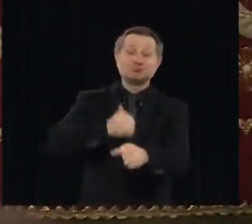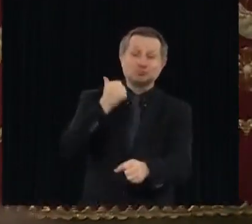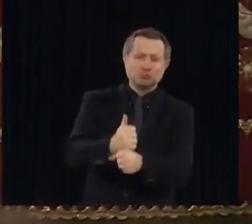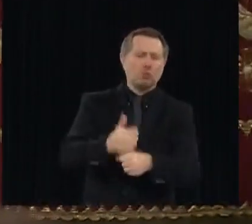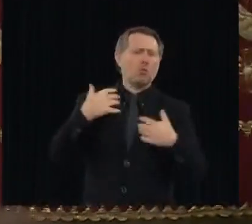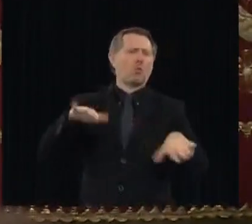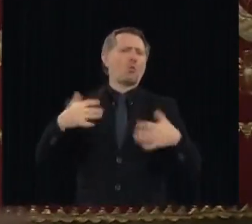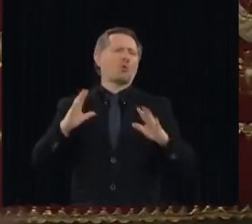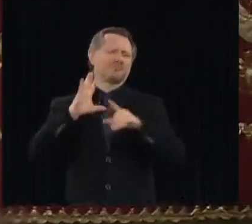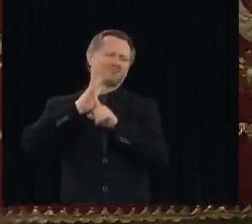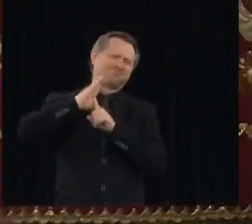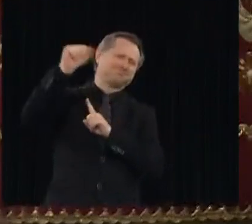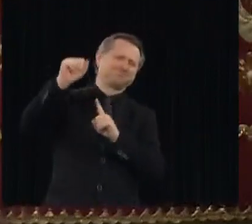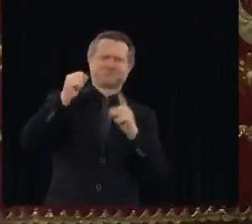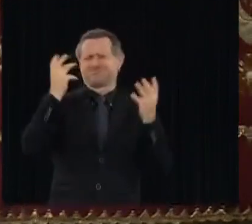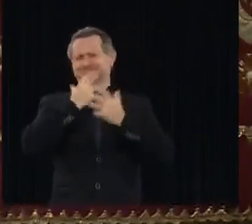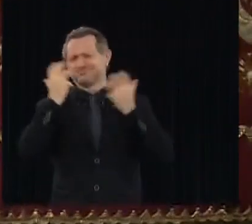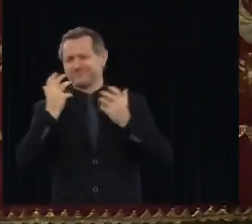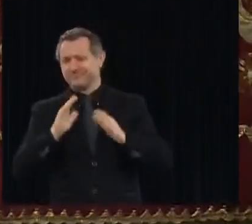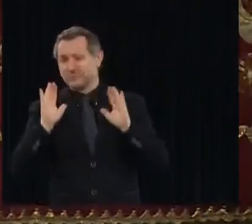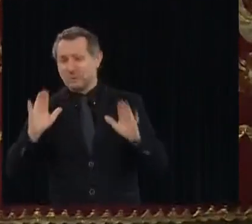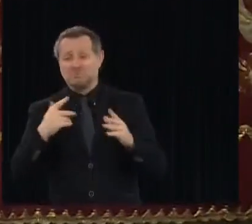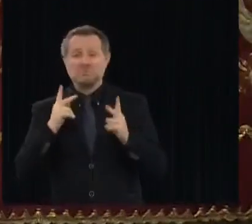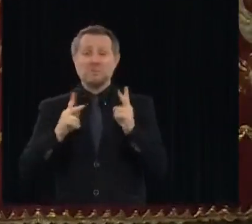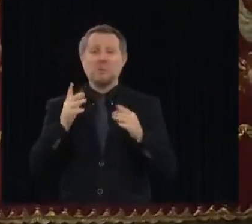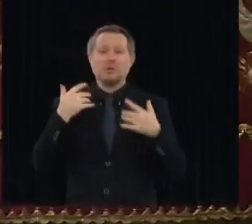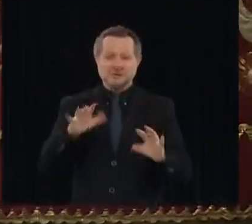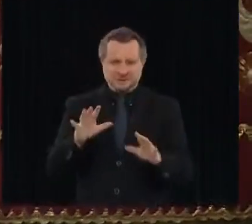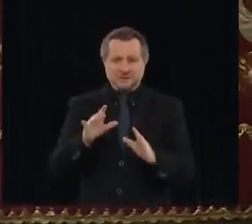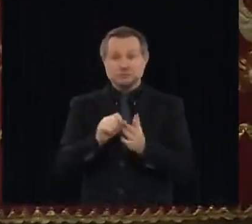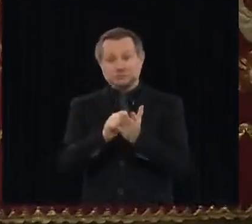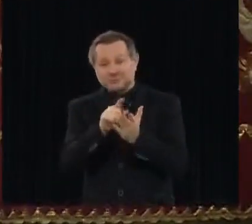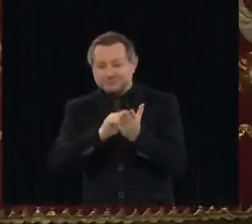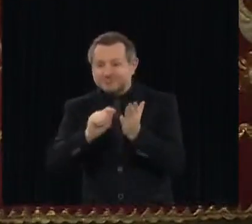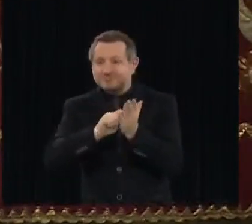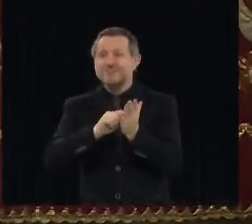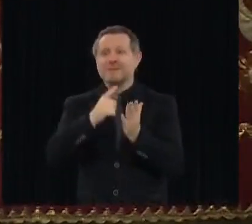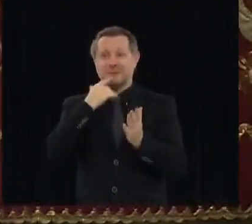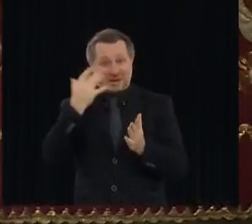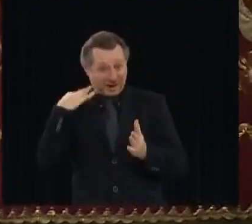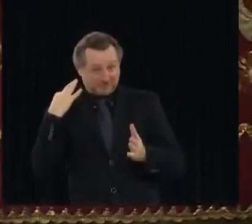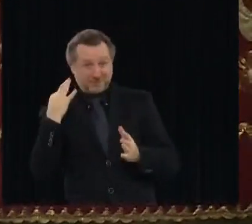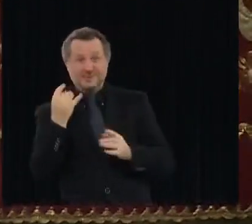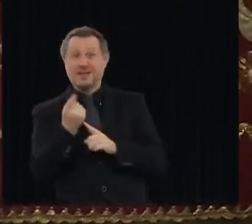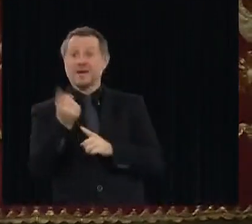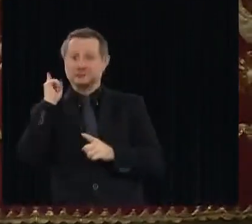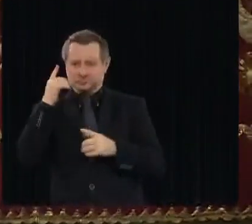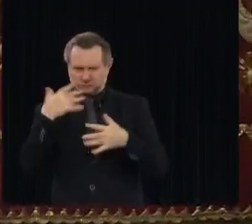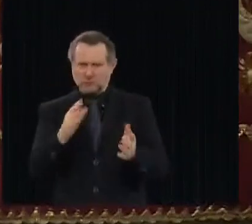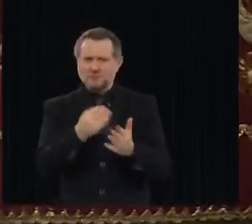WE'VE MADE AND THE NEW SYSTEM THAT WE PUT INTO PLACE HAS BEEN INCREDIBLE.